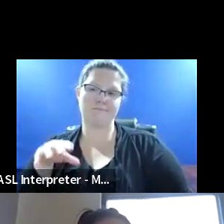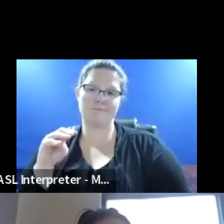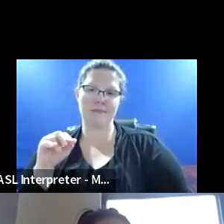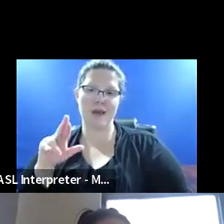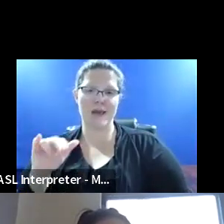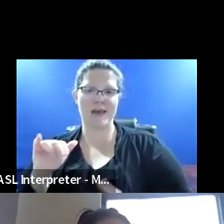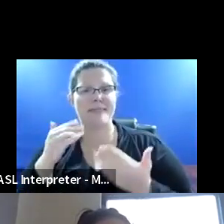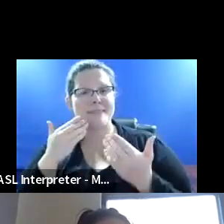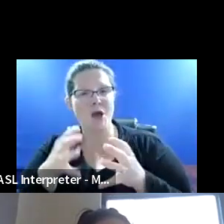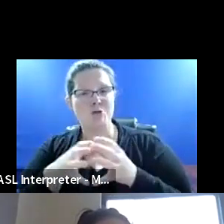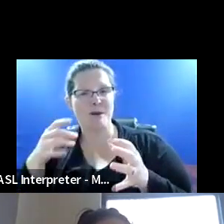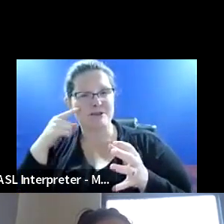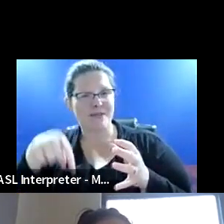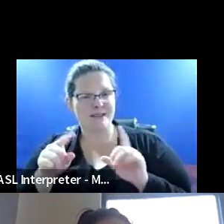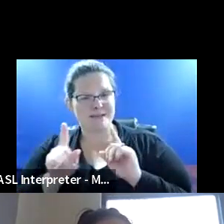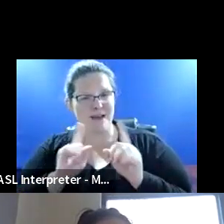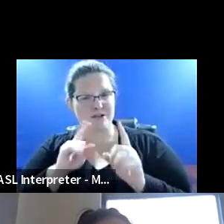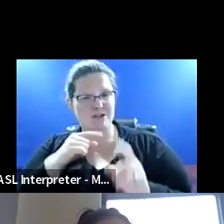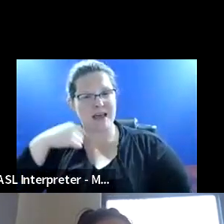ANYWAY, THAT WAS JUST SOMETHING THAT WE LEARNED IN ADDITION TO WORKING DIRECTLY WITH THE AFFECTED YOUTH OR ADULT. WORKING WITH THE PEOPLE IN THEIR LIVES WHO WOULD NORMALLY SERVE IN AN ADVOCACY ROLE TO MAKE SURE THEY HAD ADVOCACY OPPORTUNITIES.